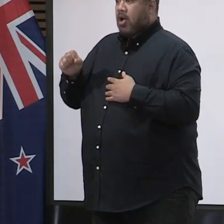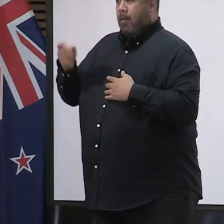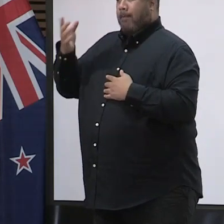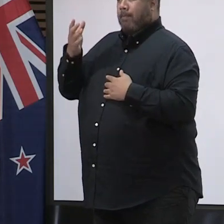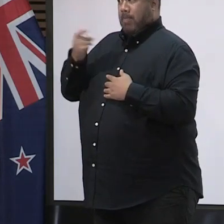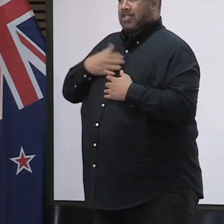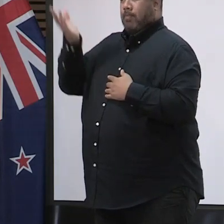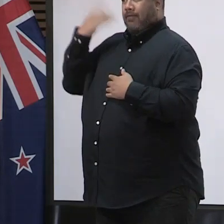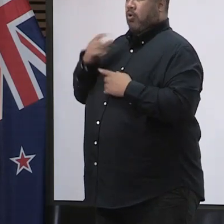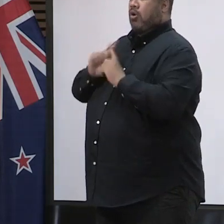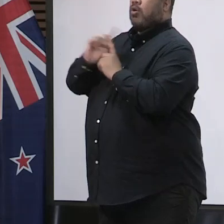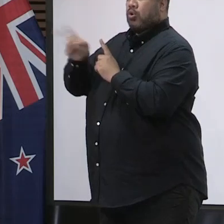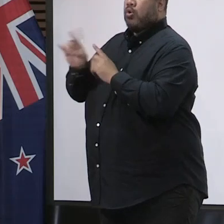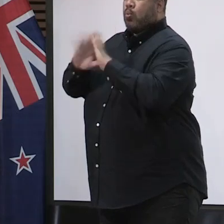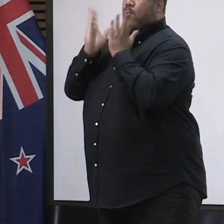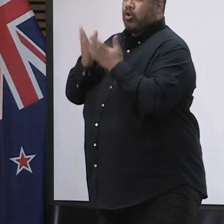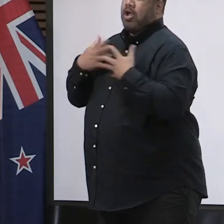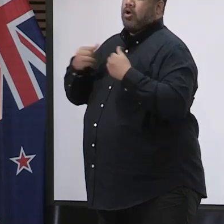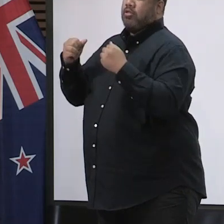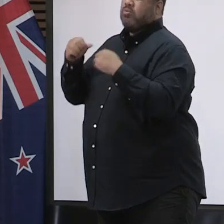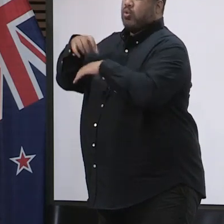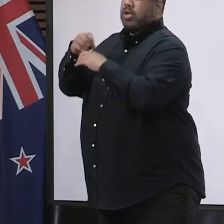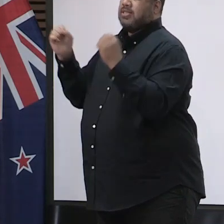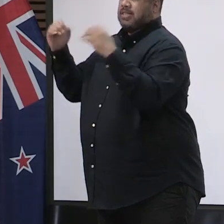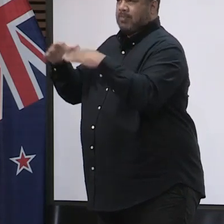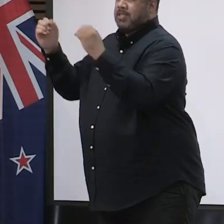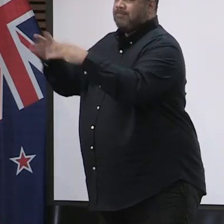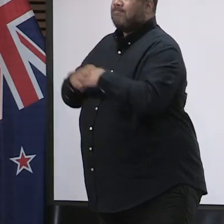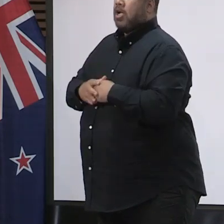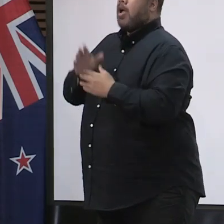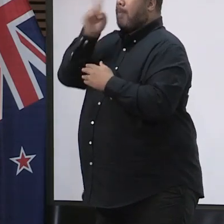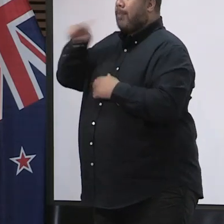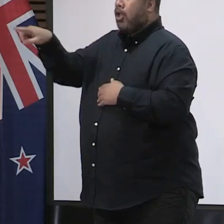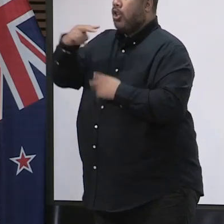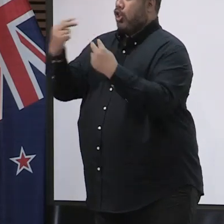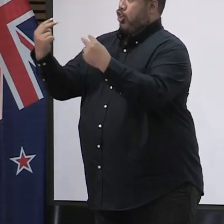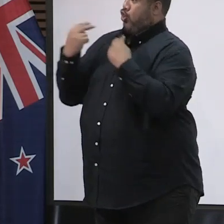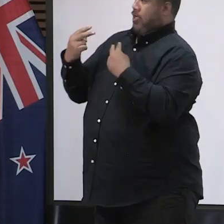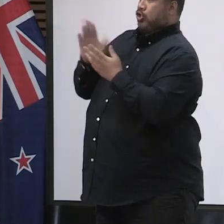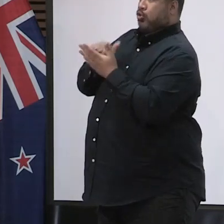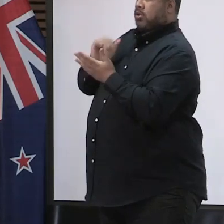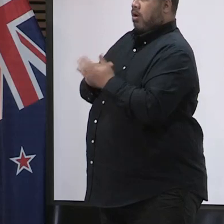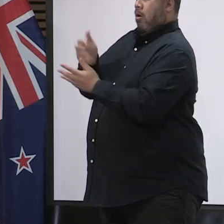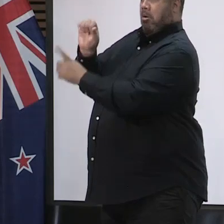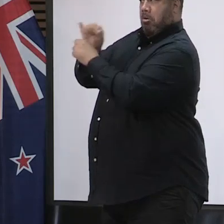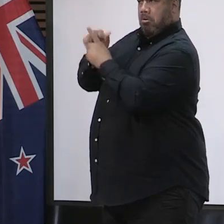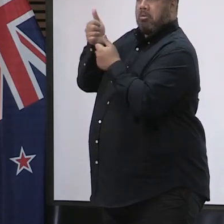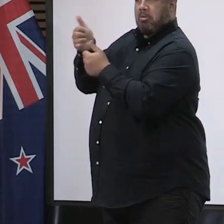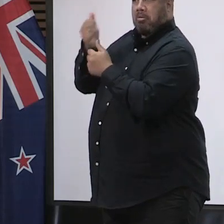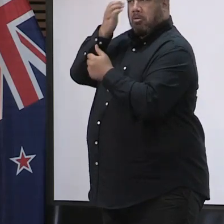bit, to participate and contribute. Even outside this situation, my experience at